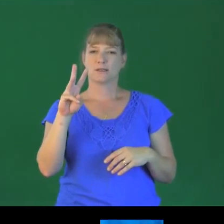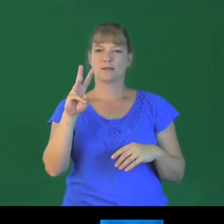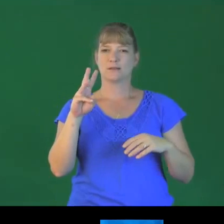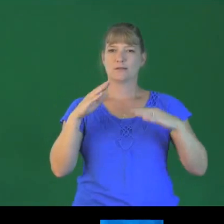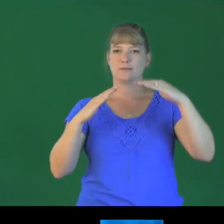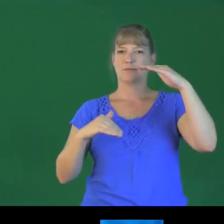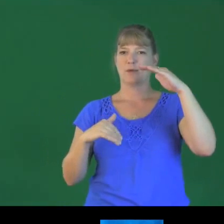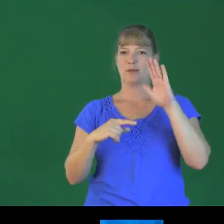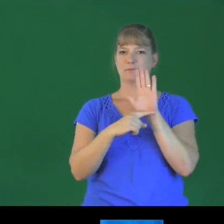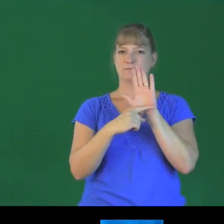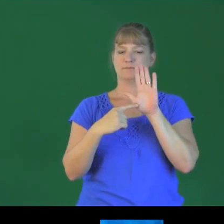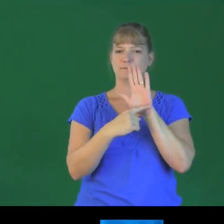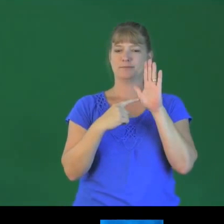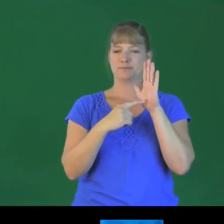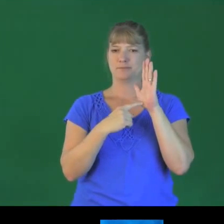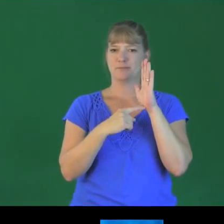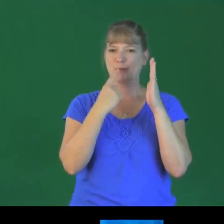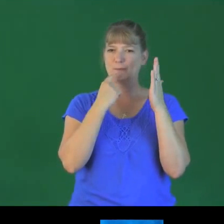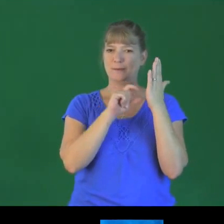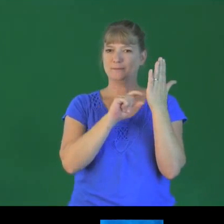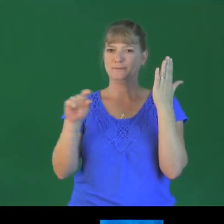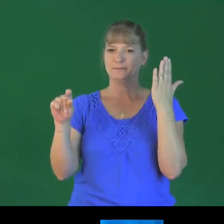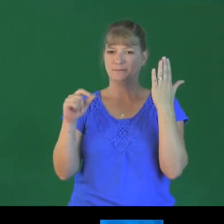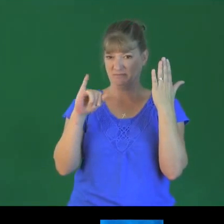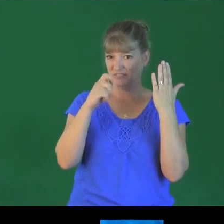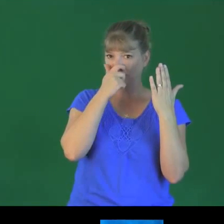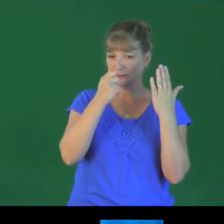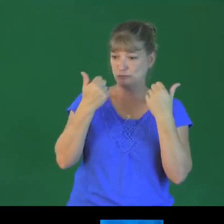of the screen in red, if you're interested in trying that.